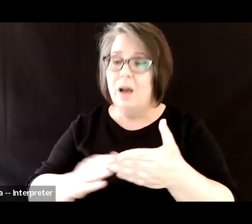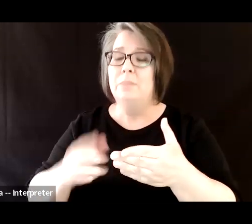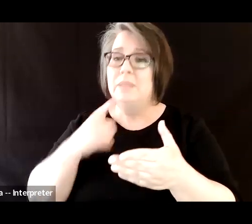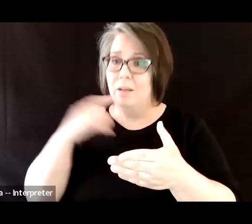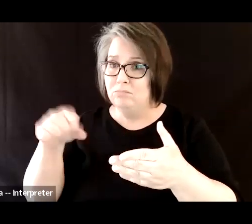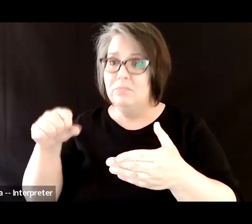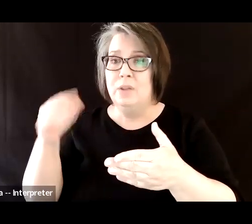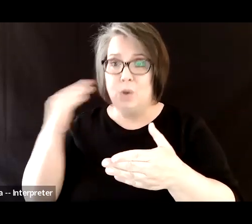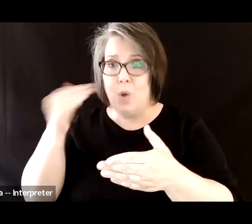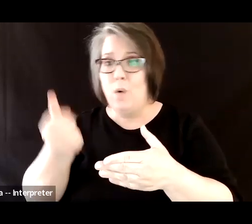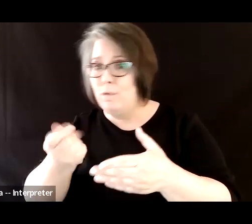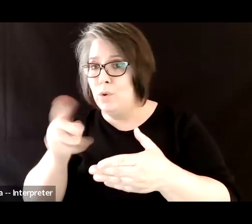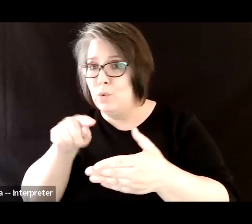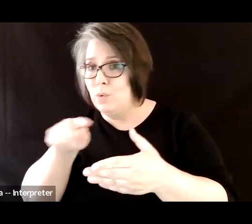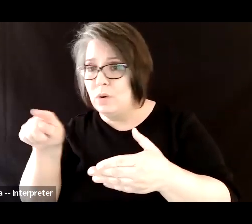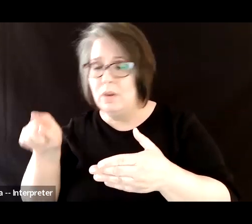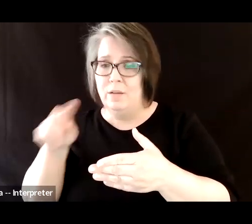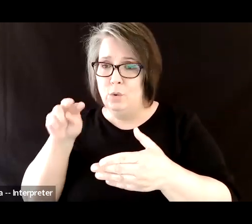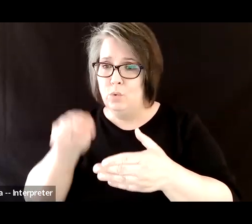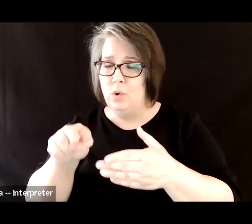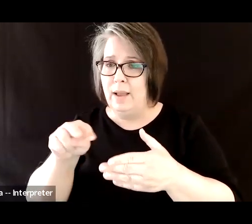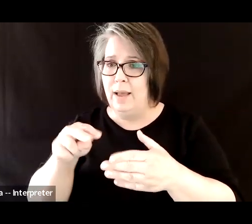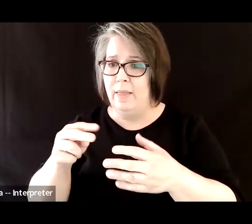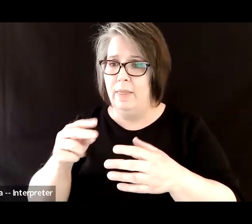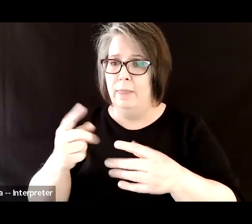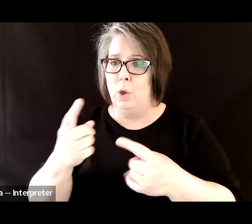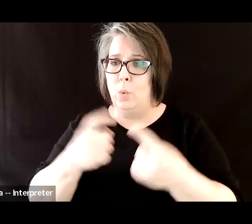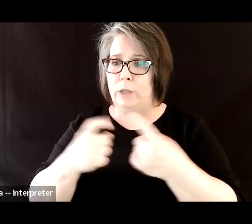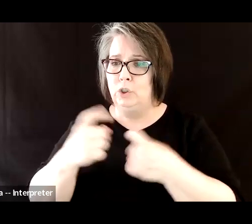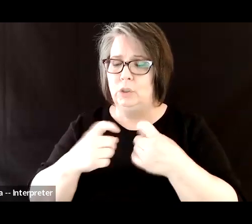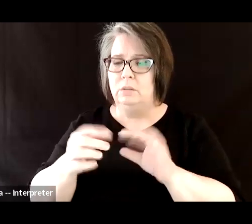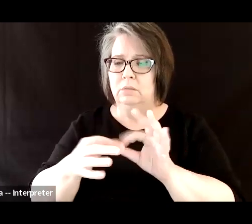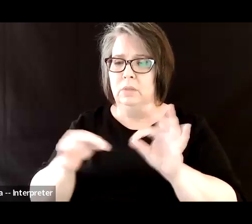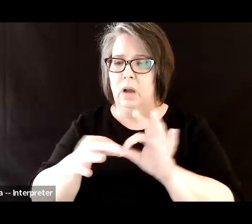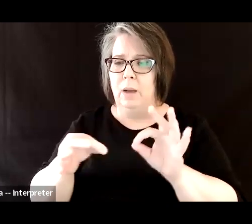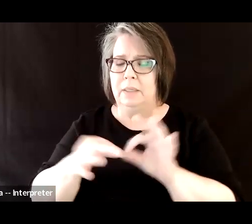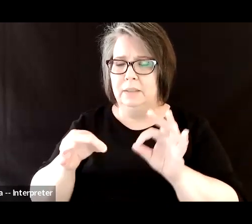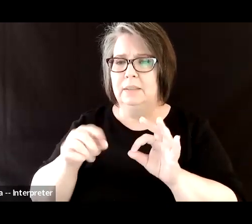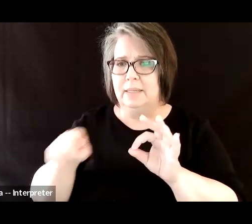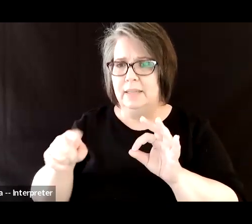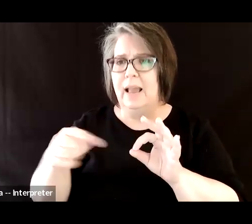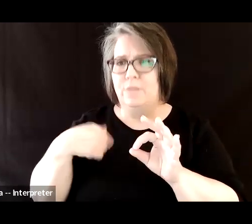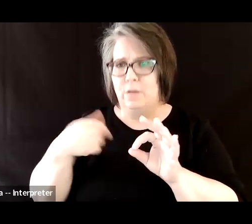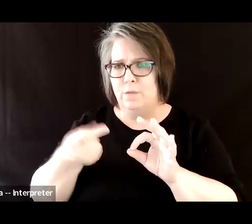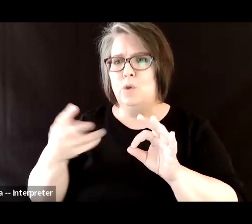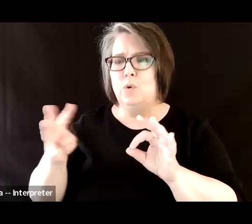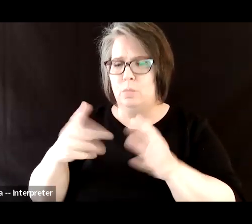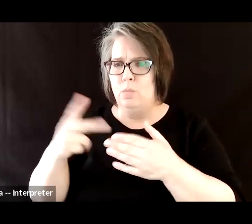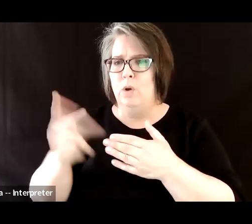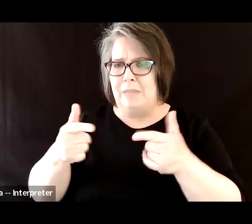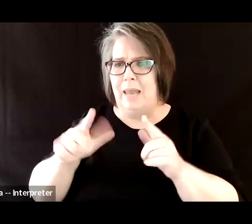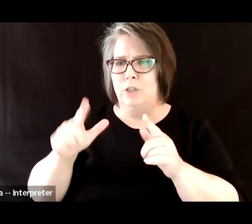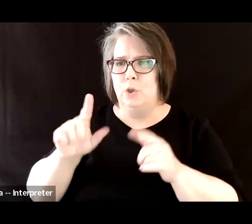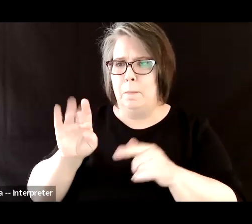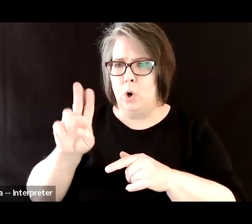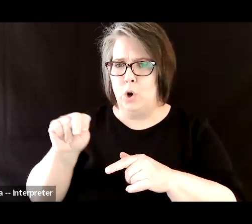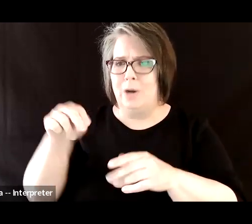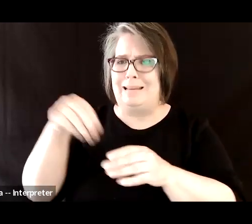definitely a few options there. Another question, can you play